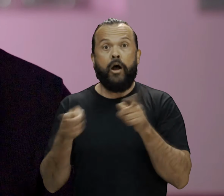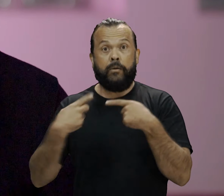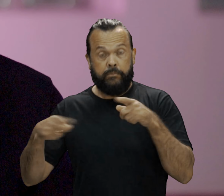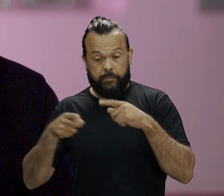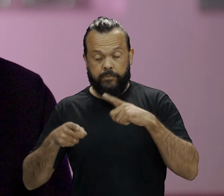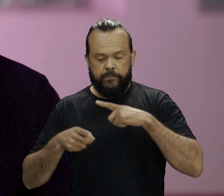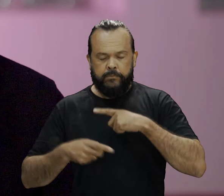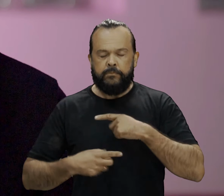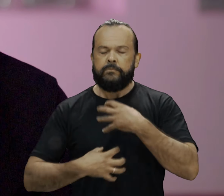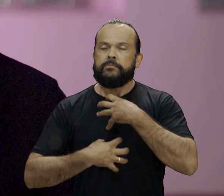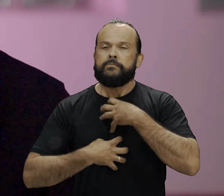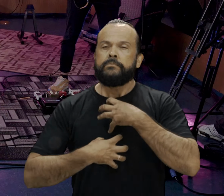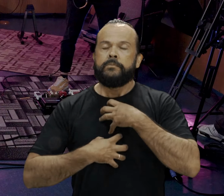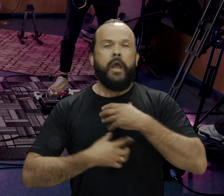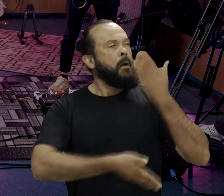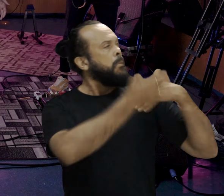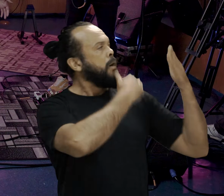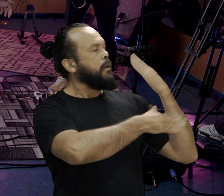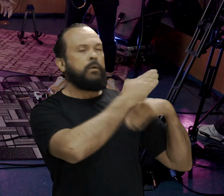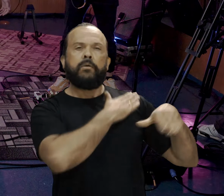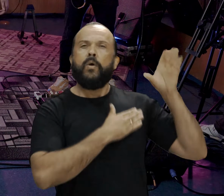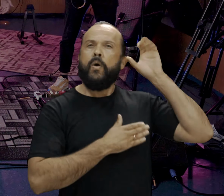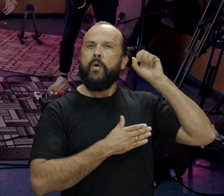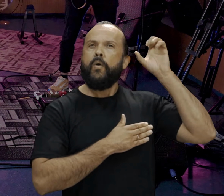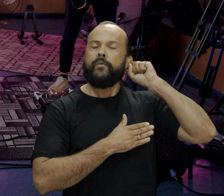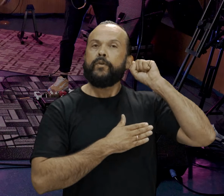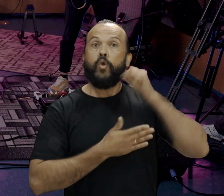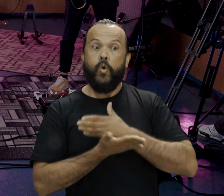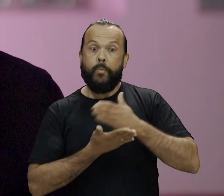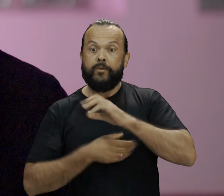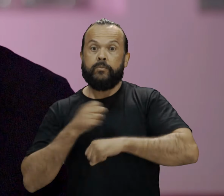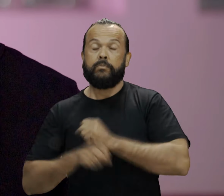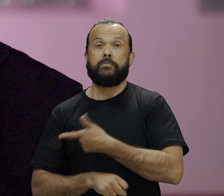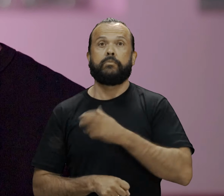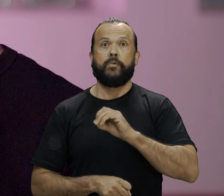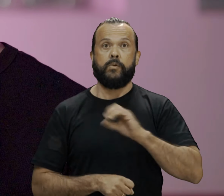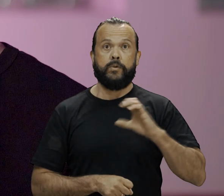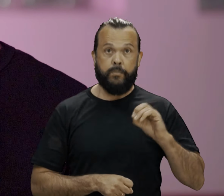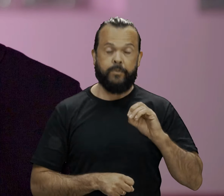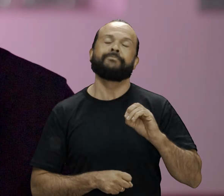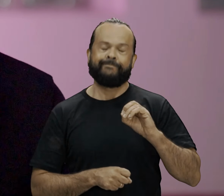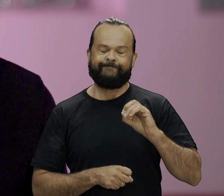from the things we listened to in the early 2000s, which is the time that shaped our musical taste a little, right?